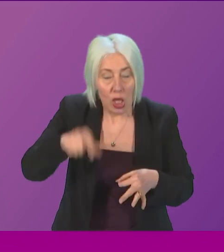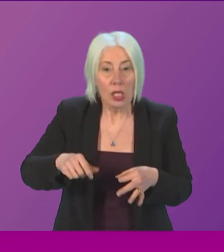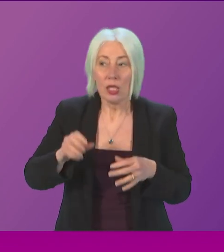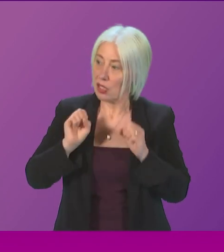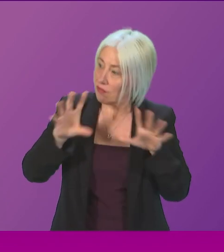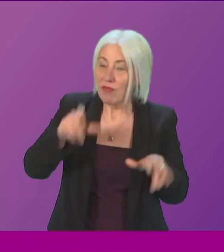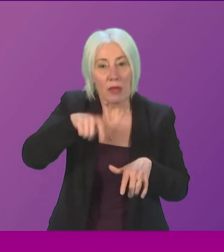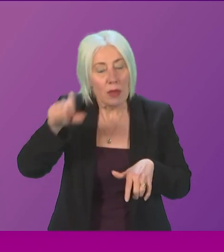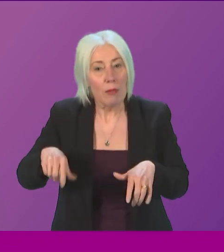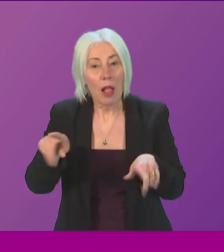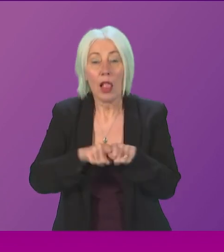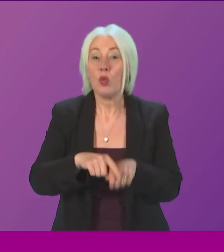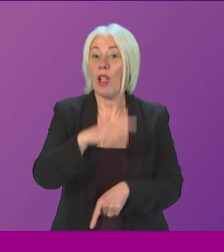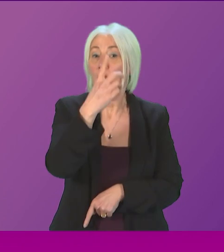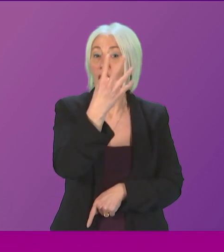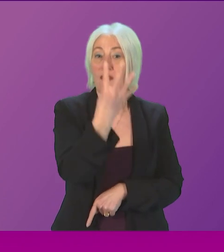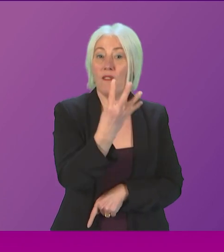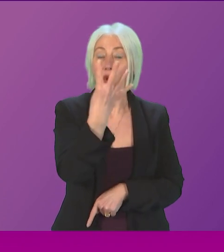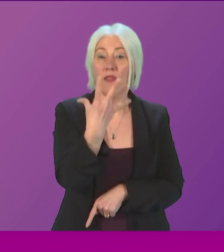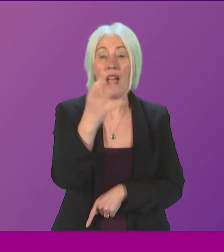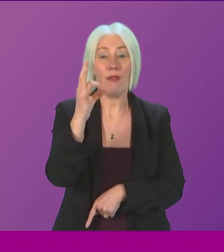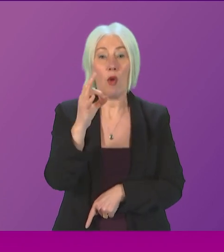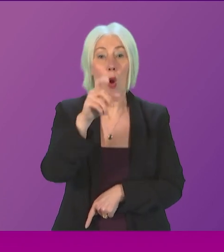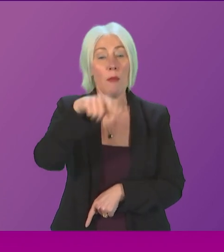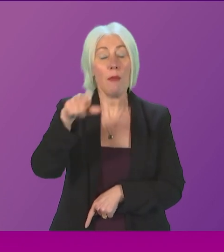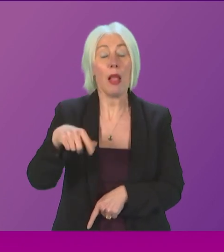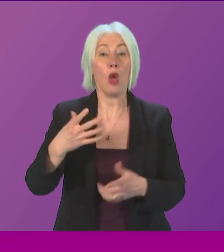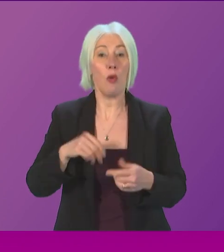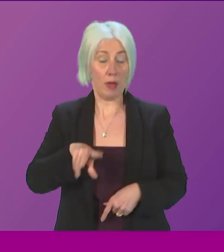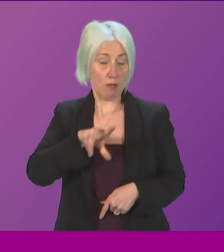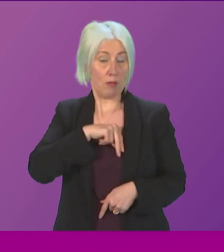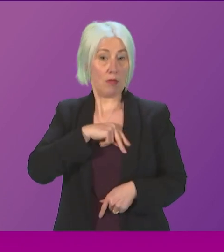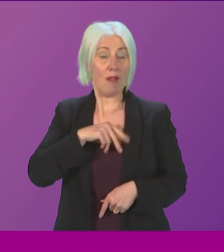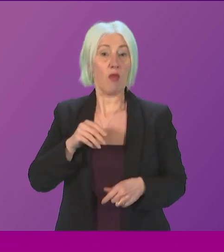There were also 450 British empire medal recipients in the congregation.